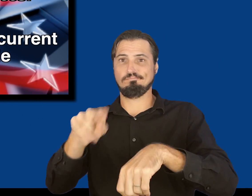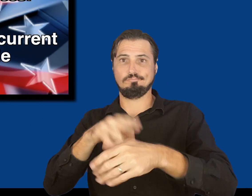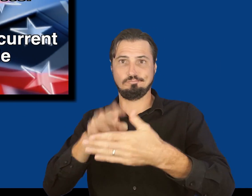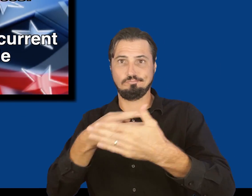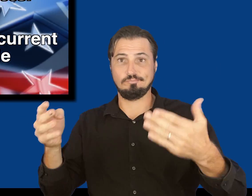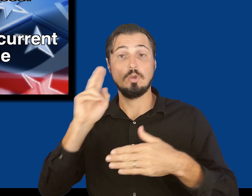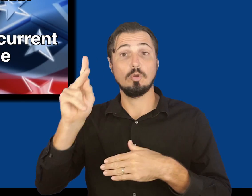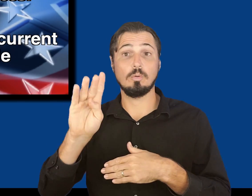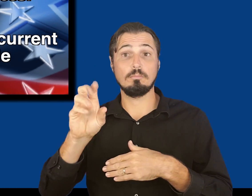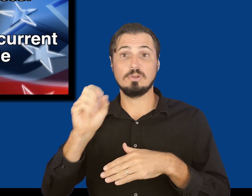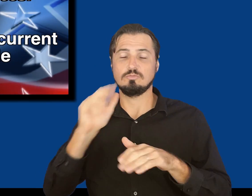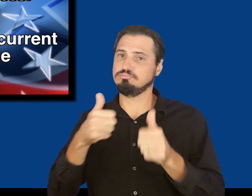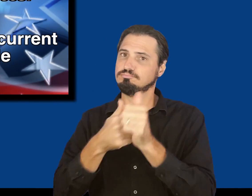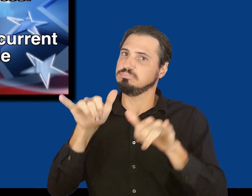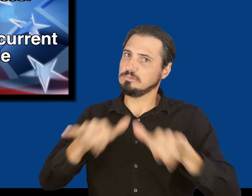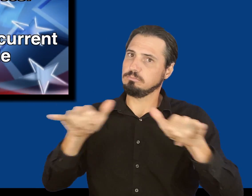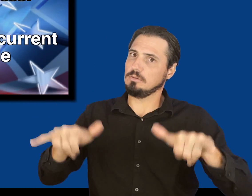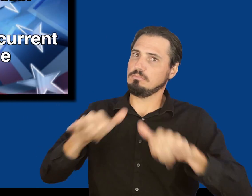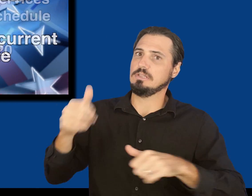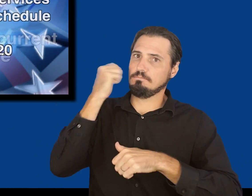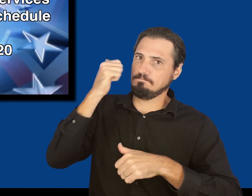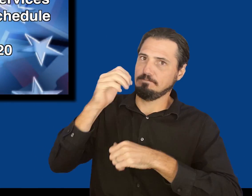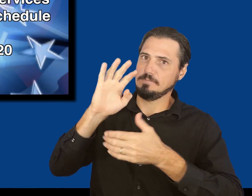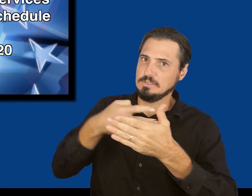operating on its current daily schedule normal business hours